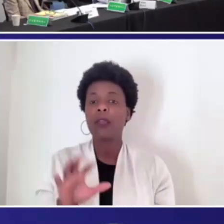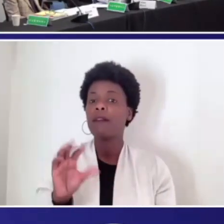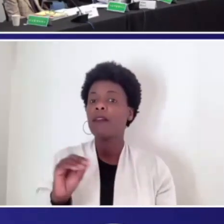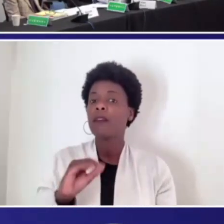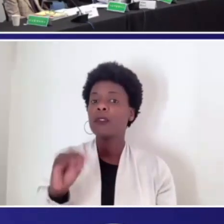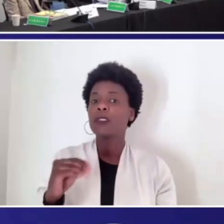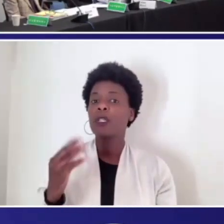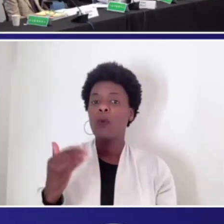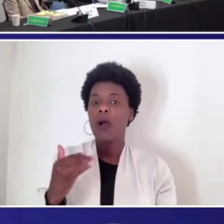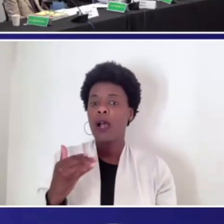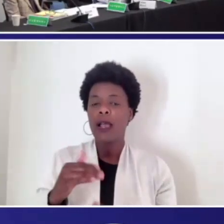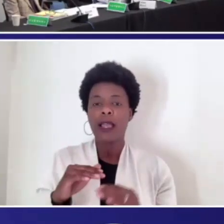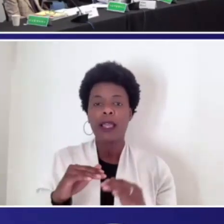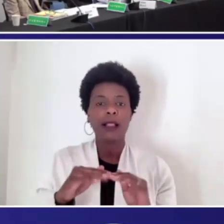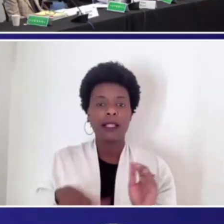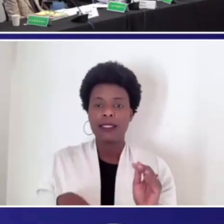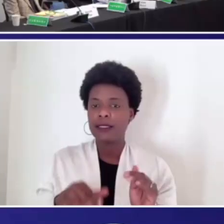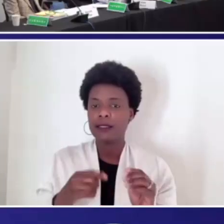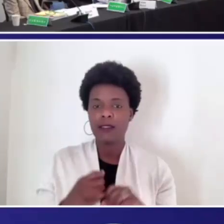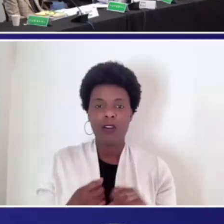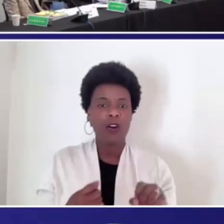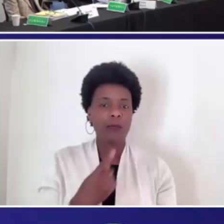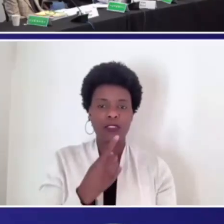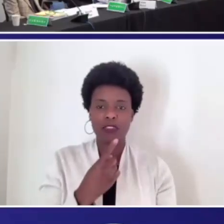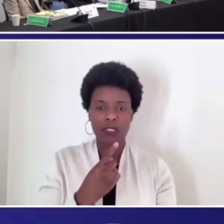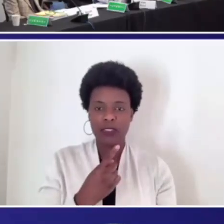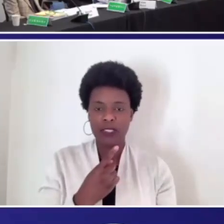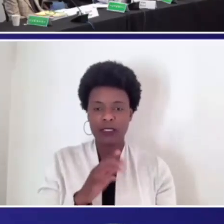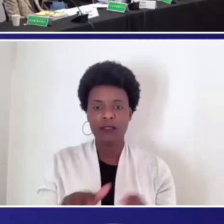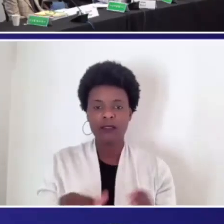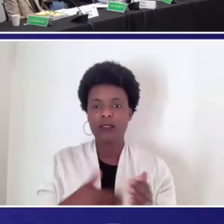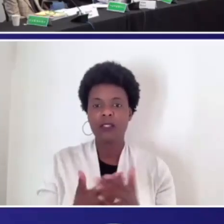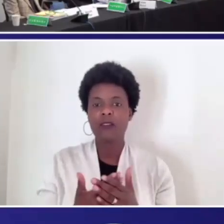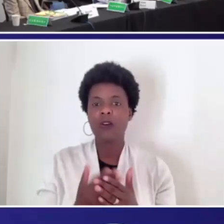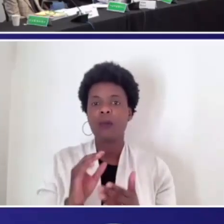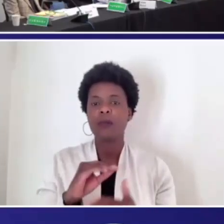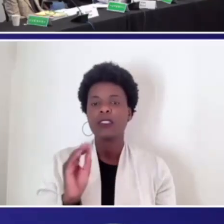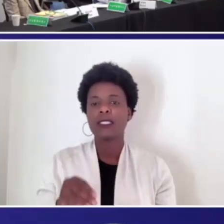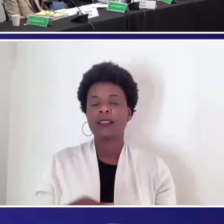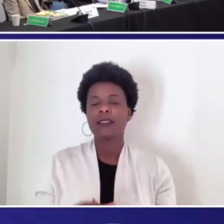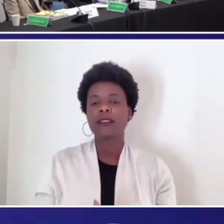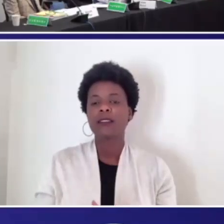arbitrary of all percentages available. And from there we got a list,